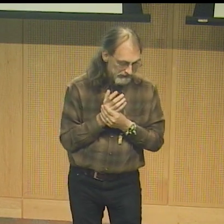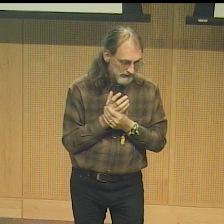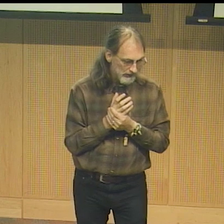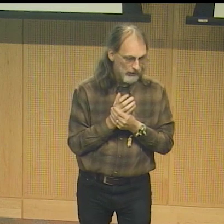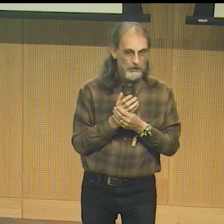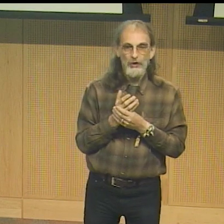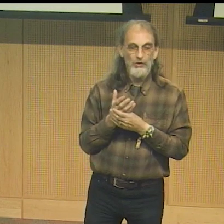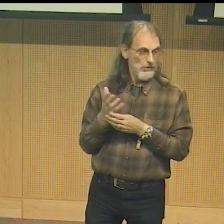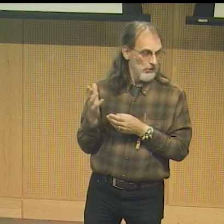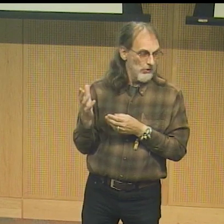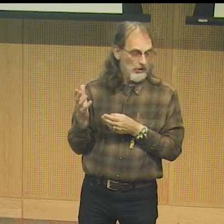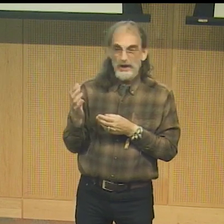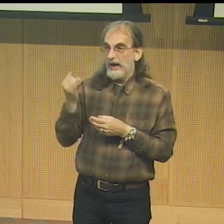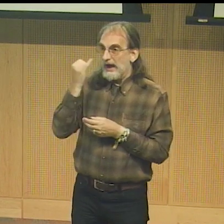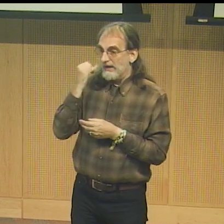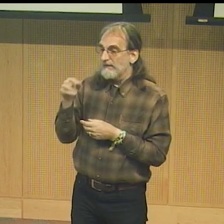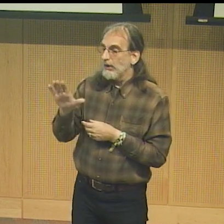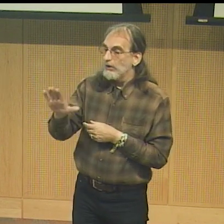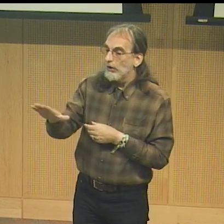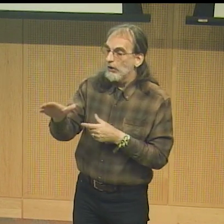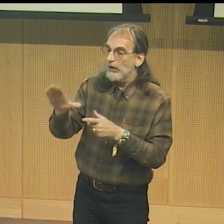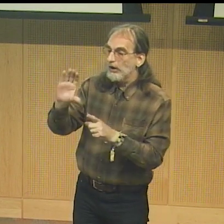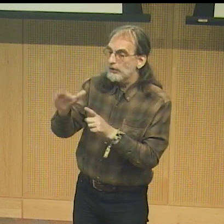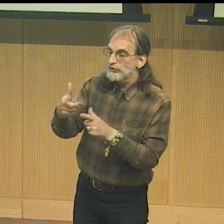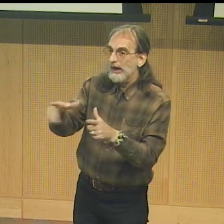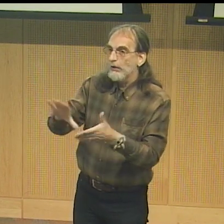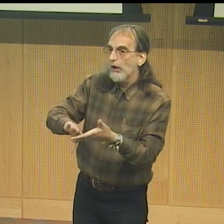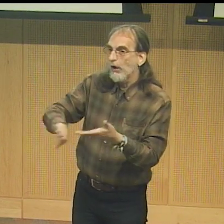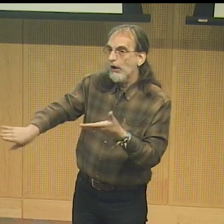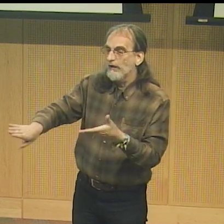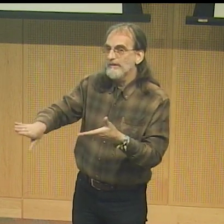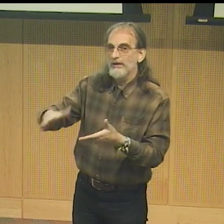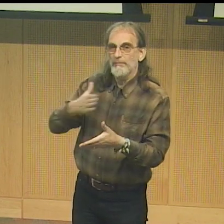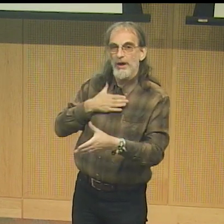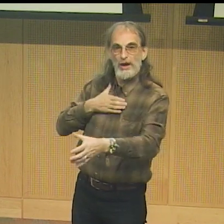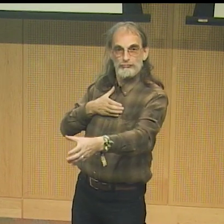If a community loses their native language and has to